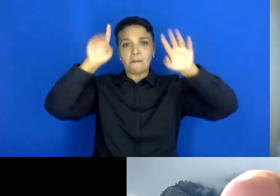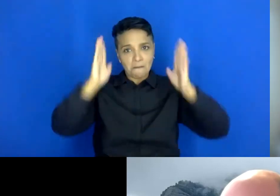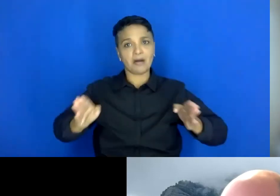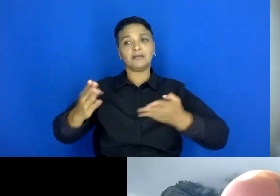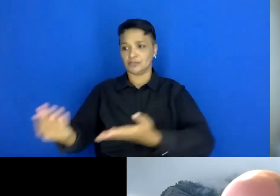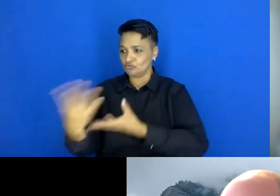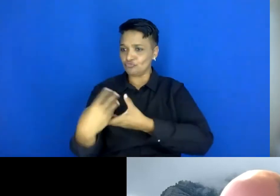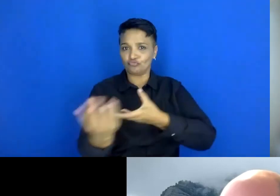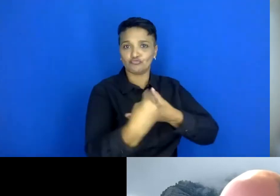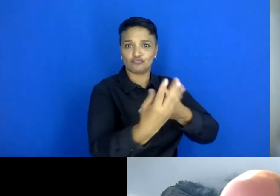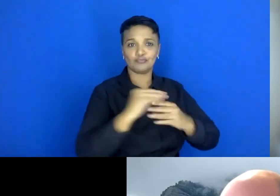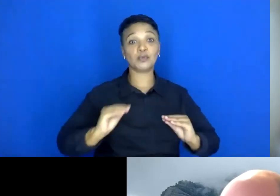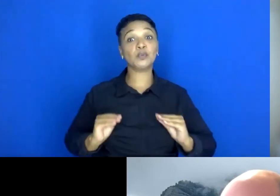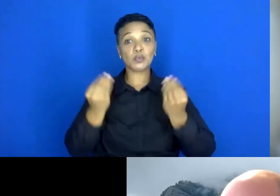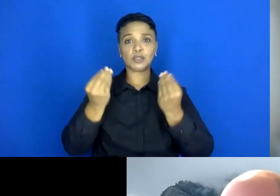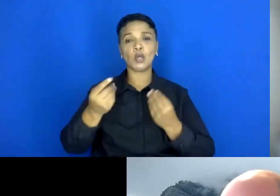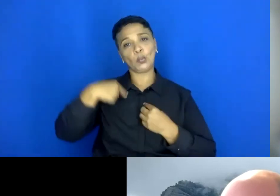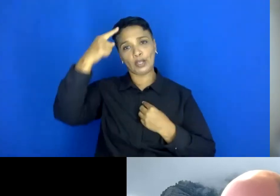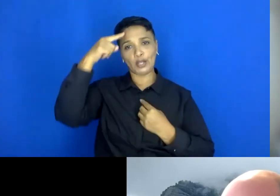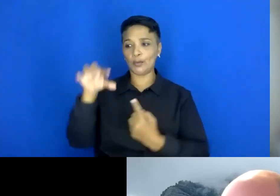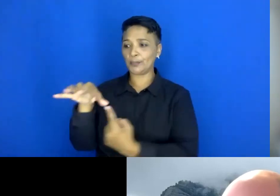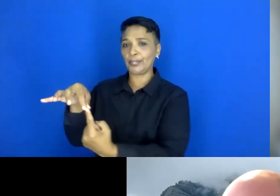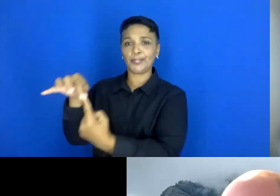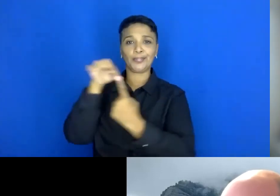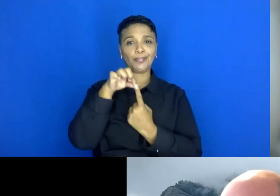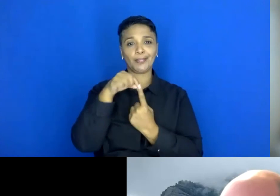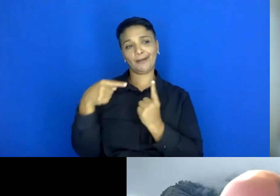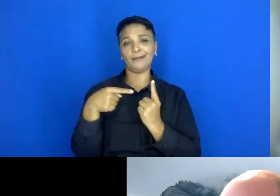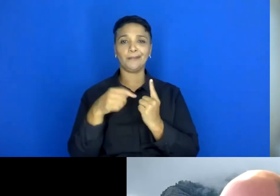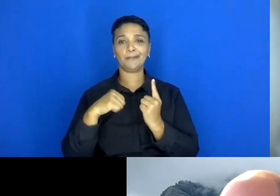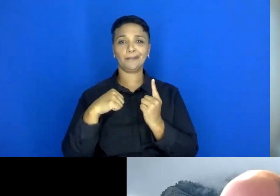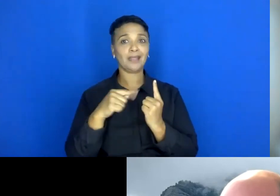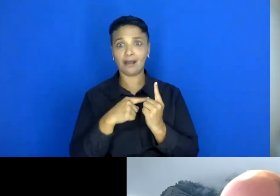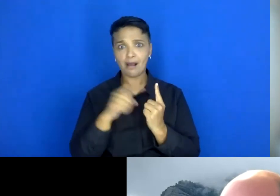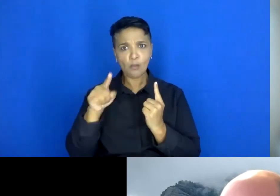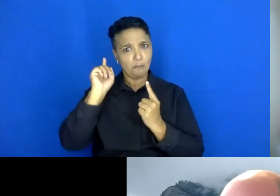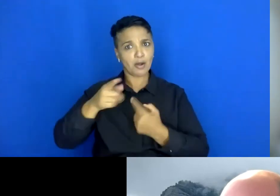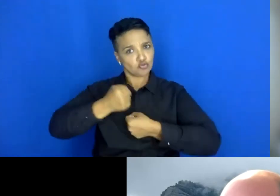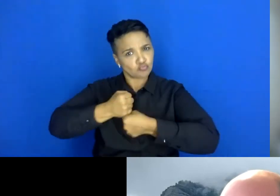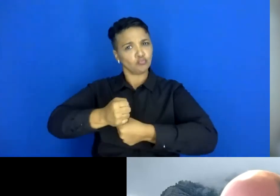have tokenistic participation which is actually something we hear from all young people um you